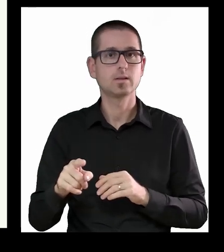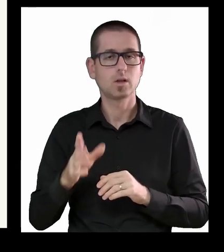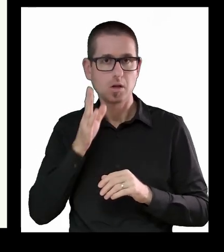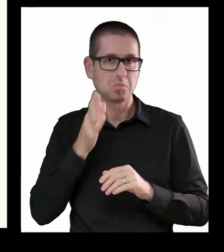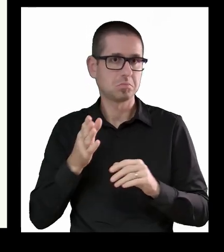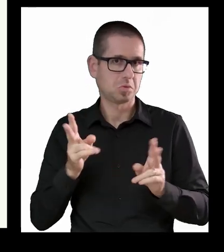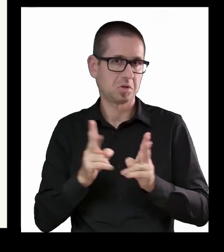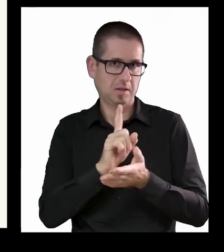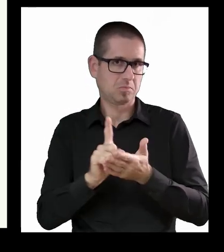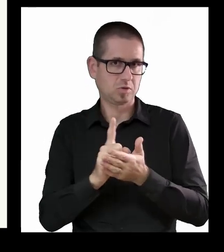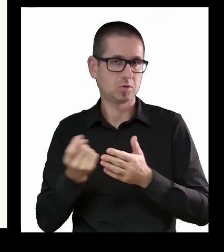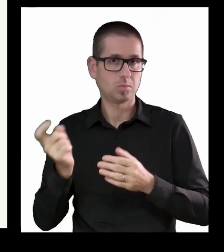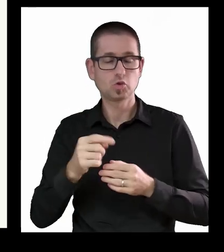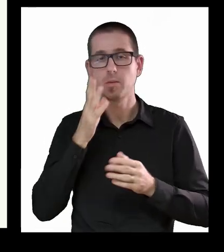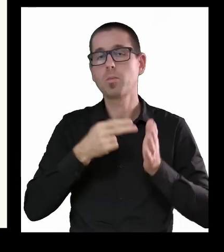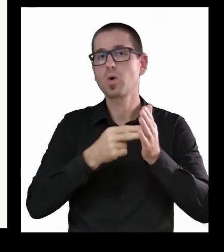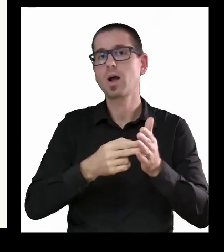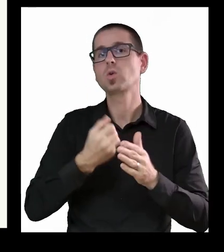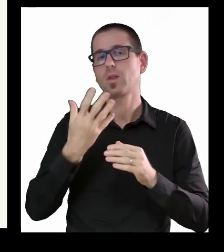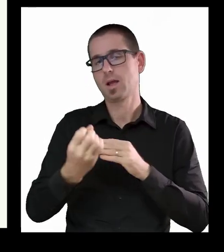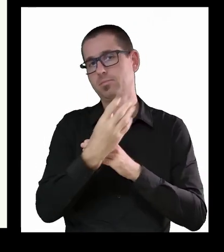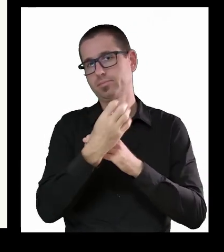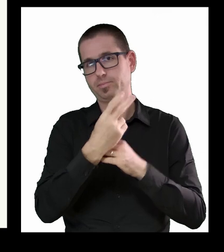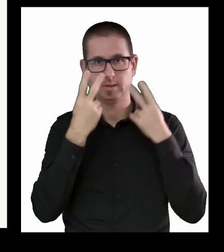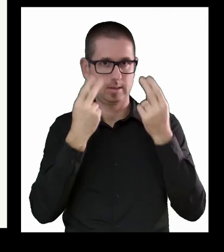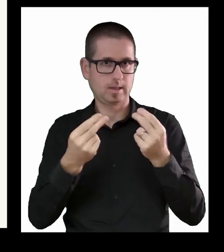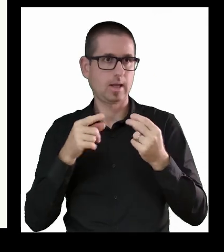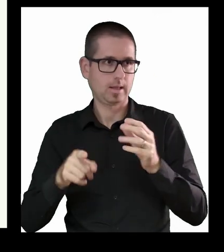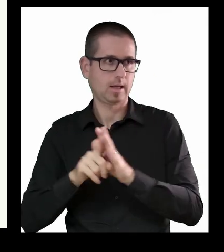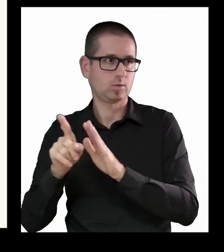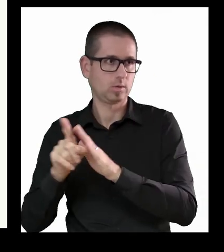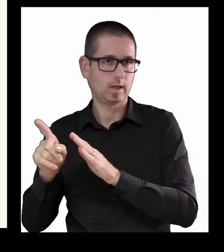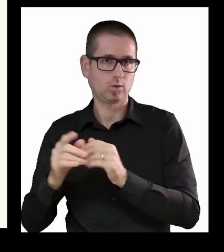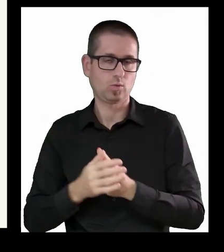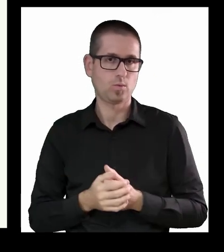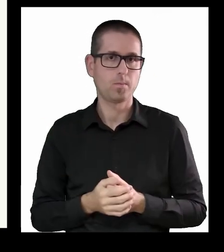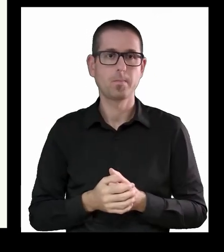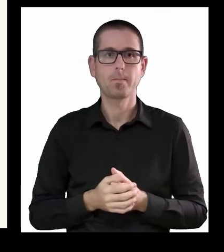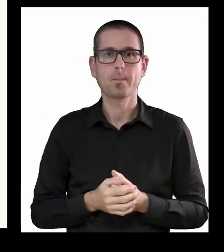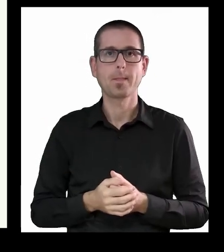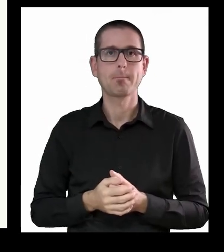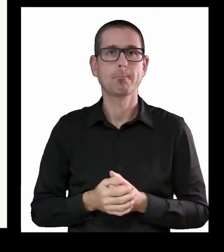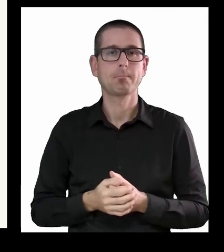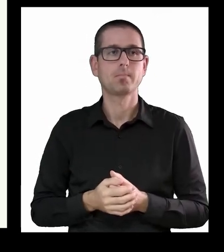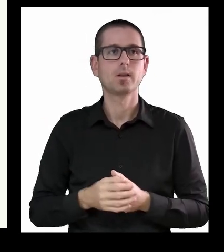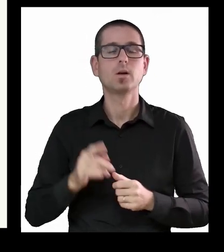So I will show you some screenshot from this result. Unfortunately we couldn't open the survey and we couldn't show all the